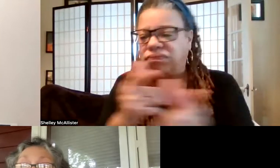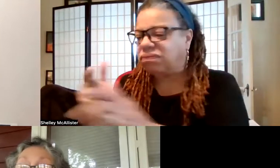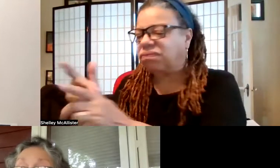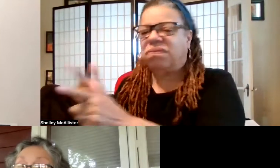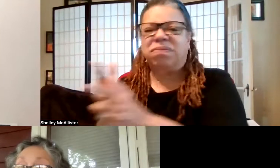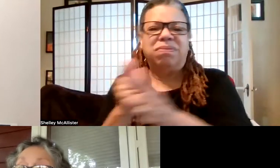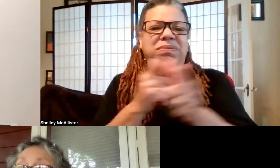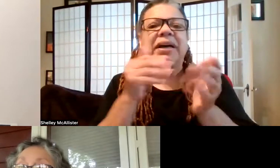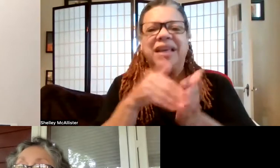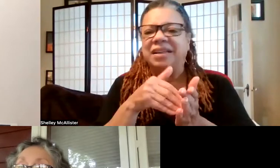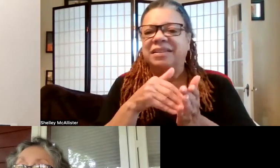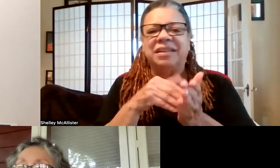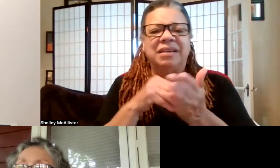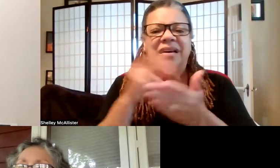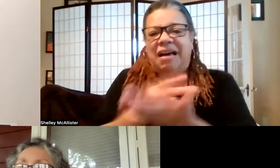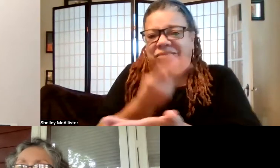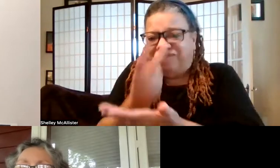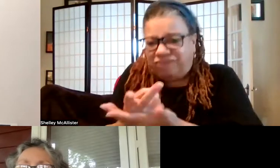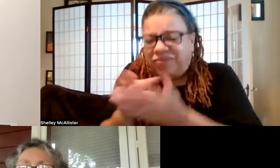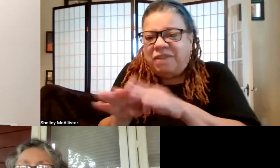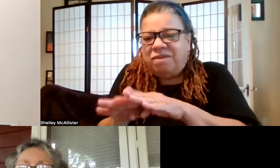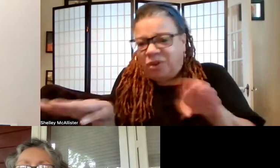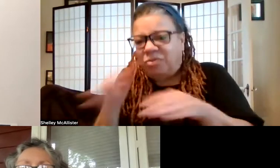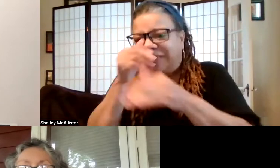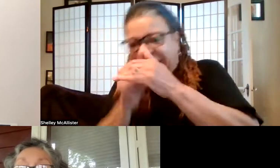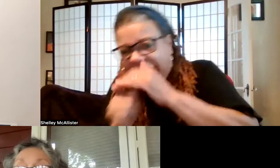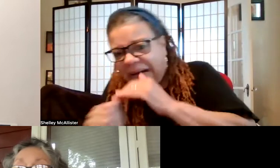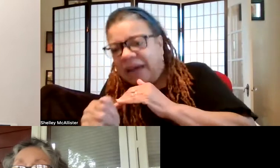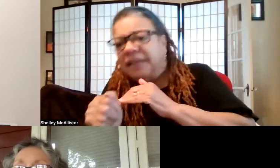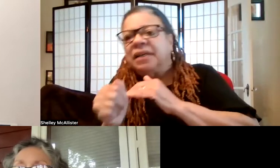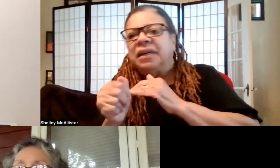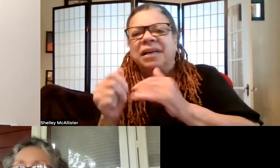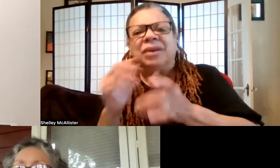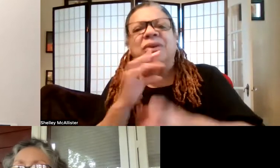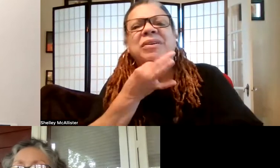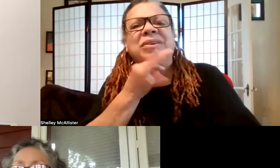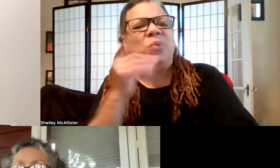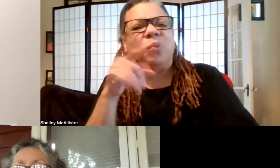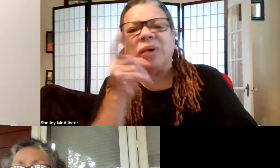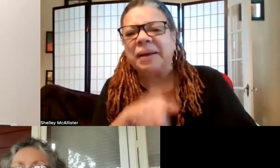I threw myself on the floor, my gaze in wonder and astonishment when the sounds were gone,